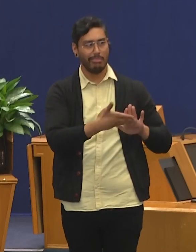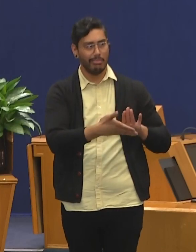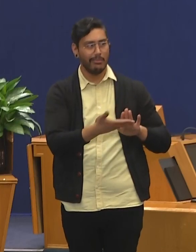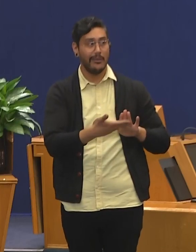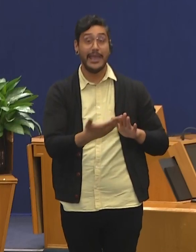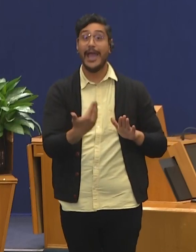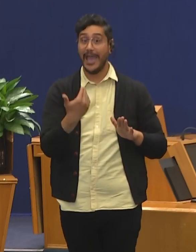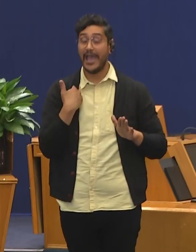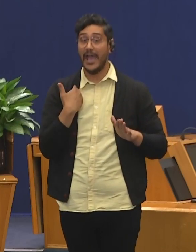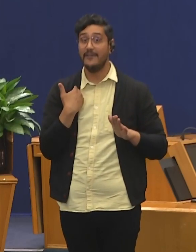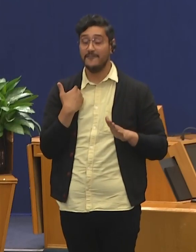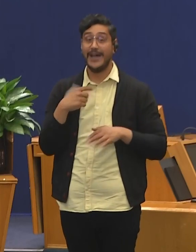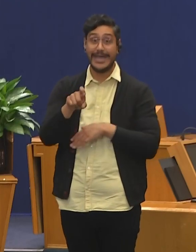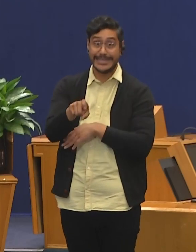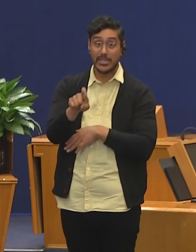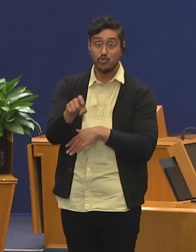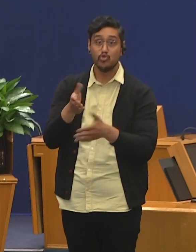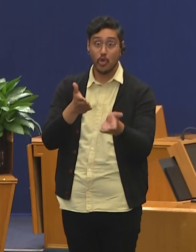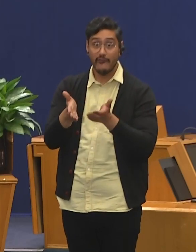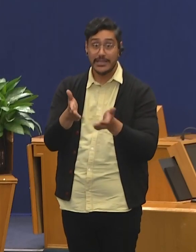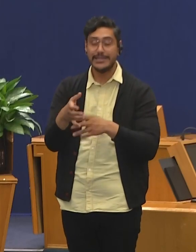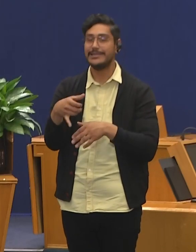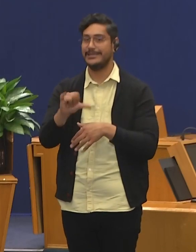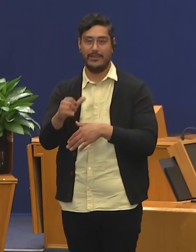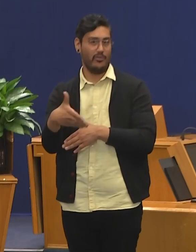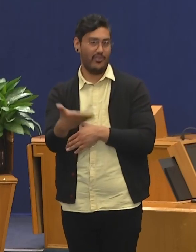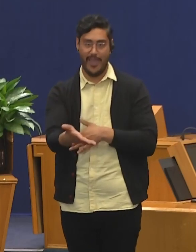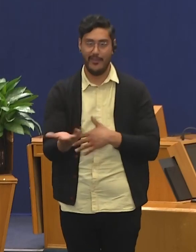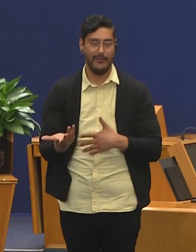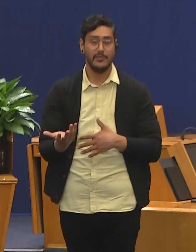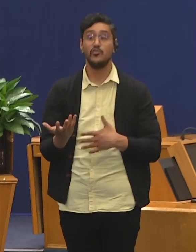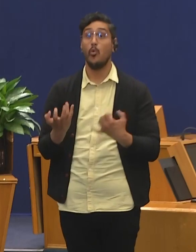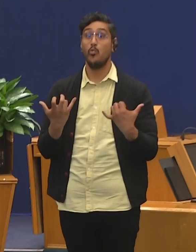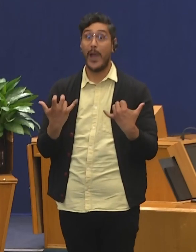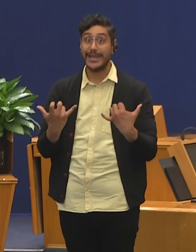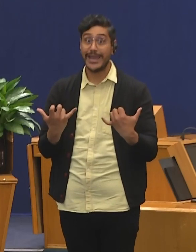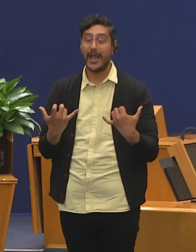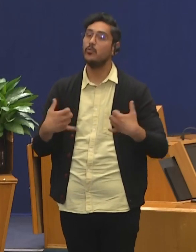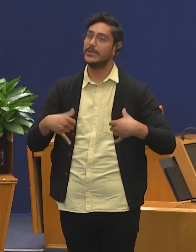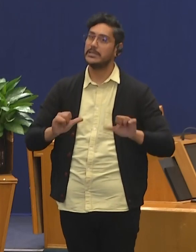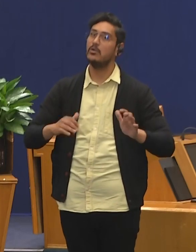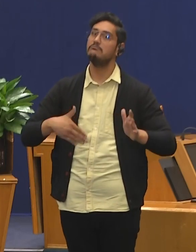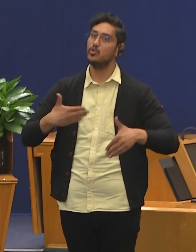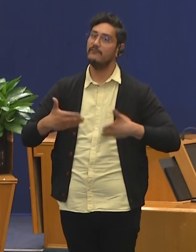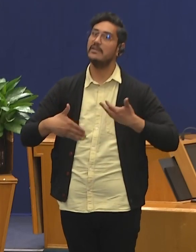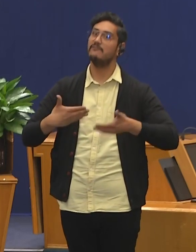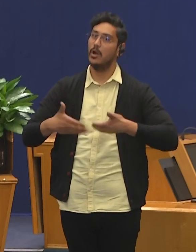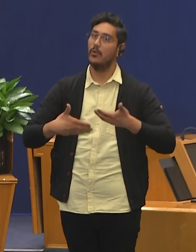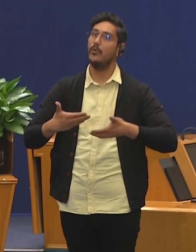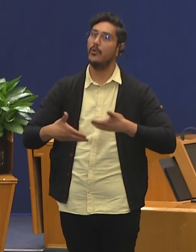BUSINESS. WE STILL HAVE ESSENTIAL SERVICES PROVIDED, THAT'S THE JOB OF THE COUNTY. SO AT THIS POINT WE'RE MOVING